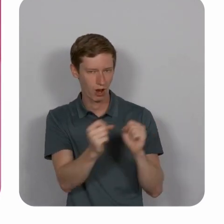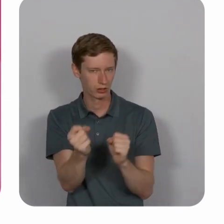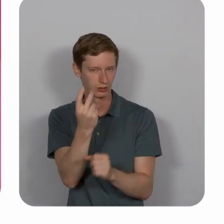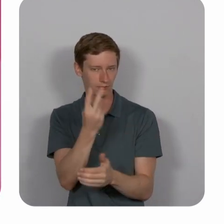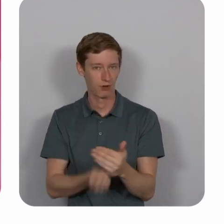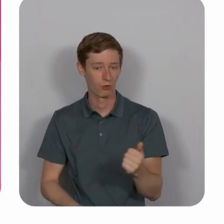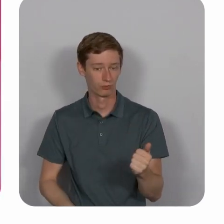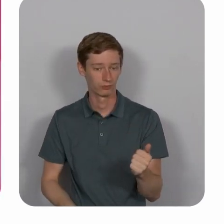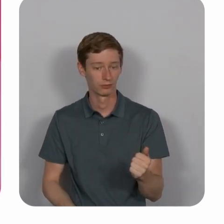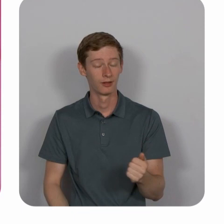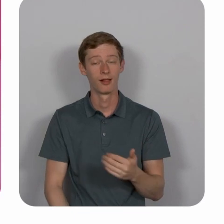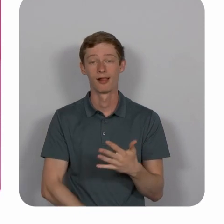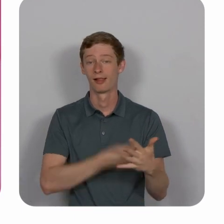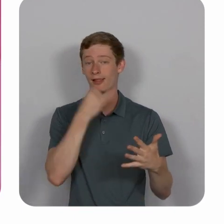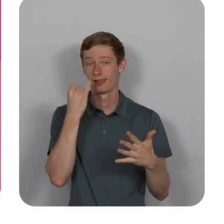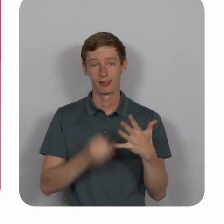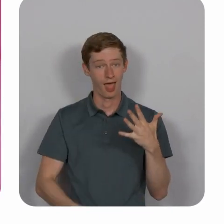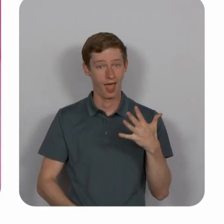And last but not least,